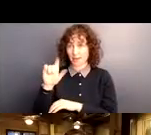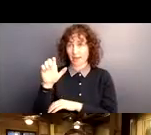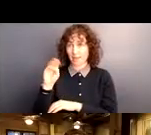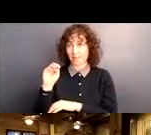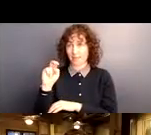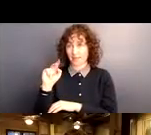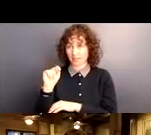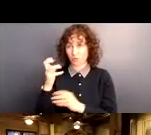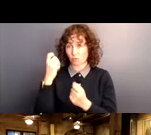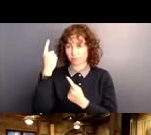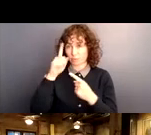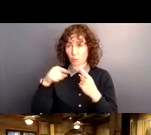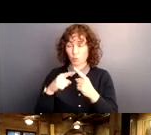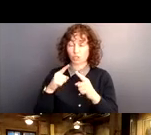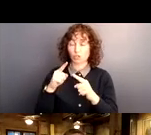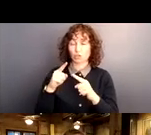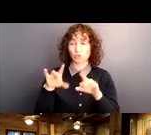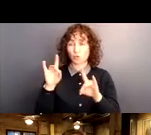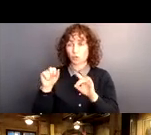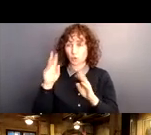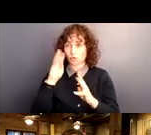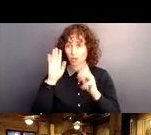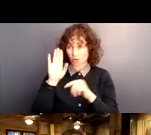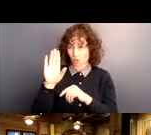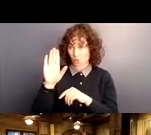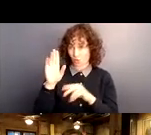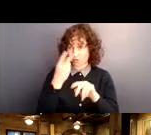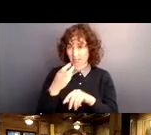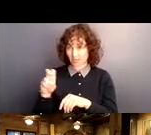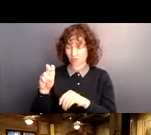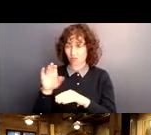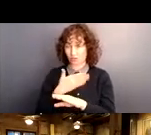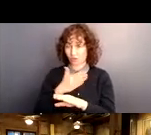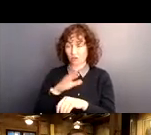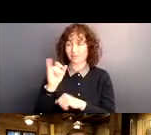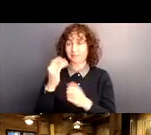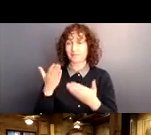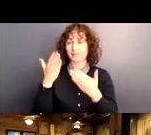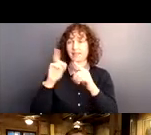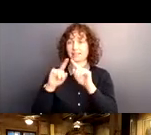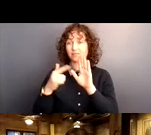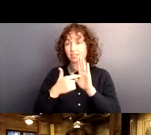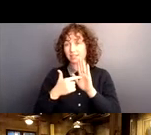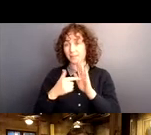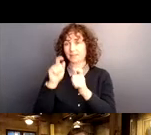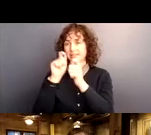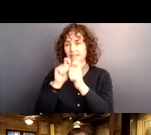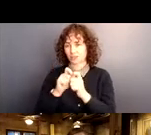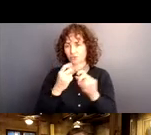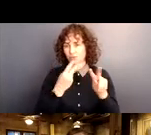or creating your own transitional song And it also provides examples of specific transitional songs.